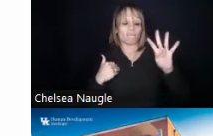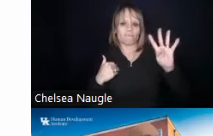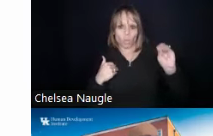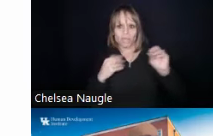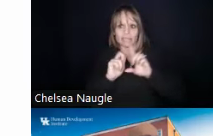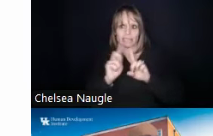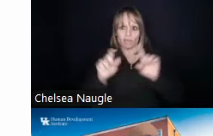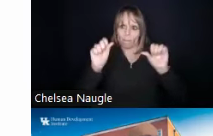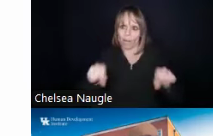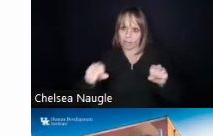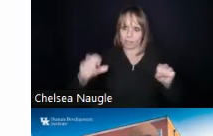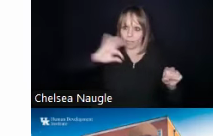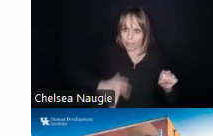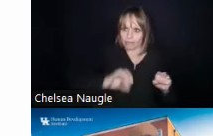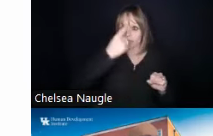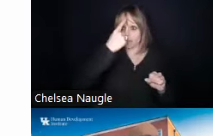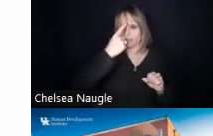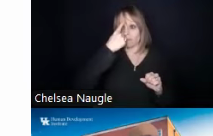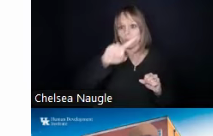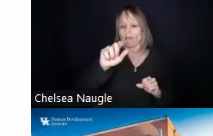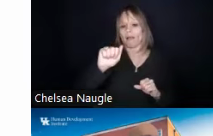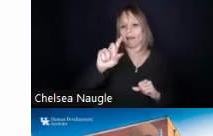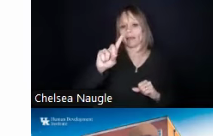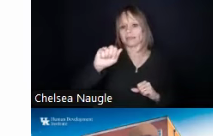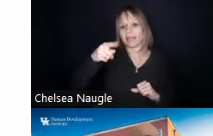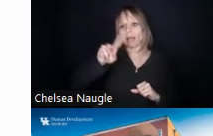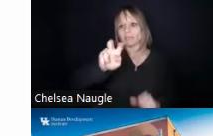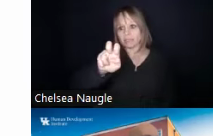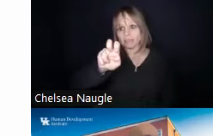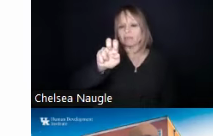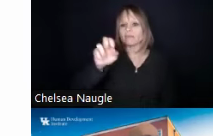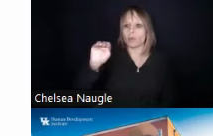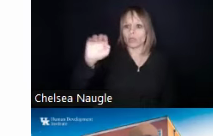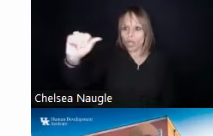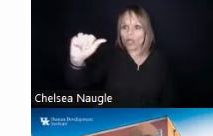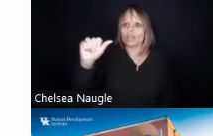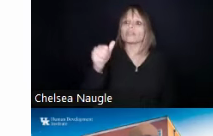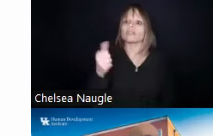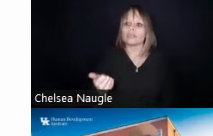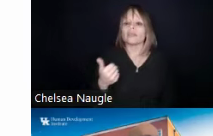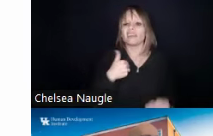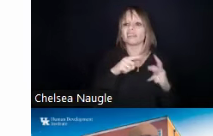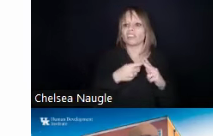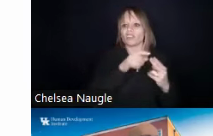arts. This came from a lot of the stuff I started back in land and have done over the past several years where I was just talking to people and trying to